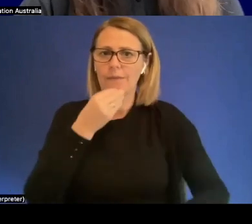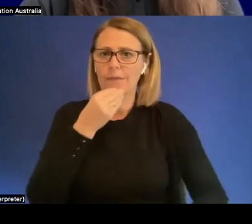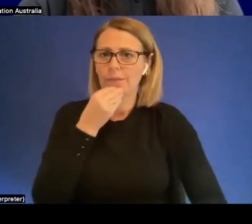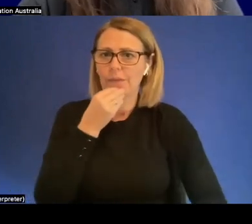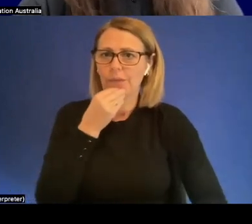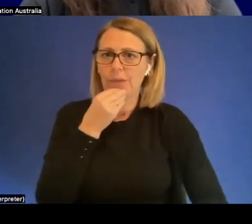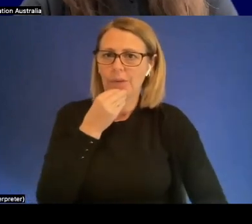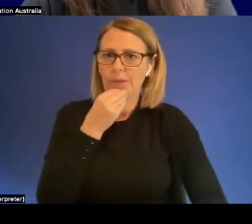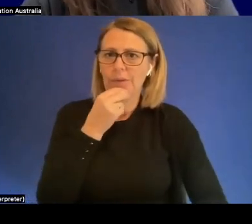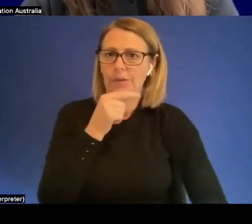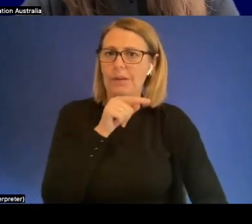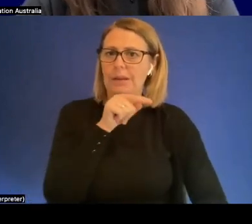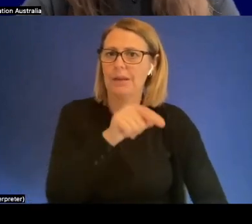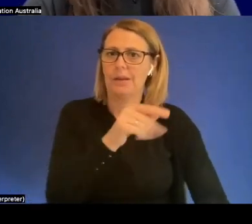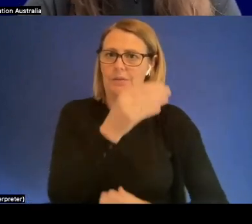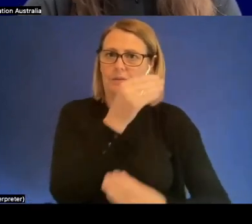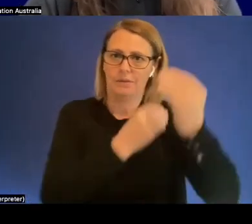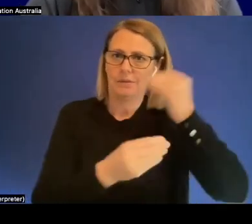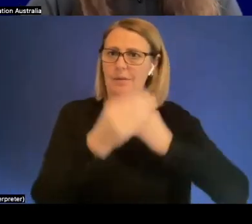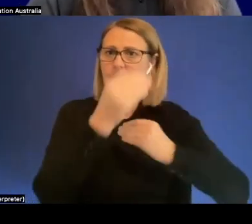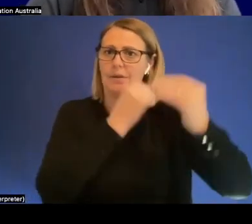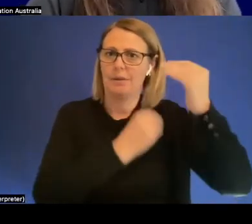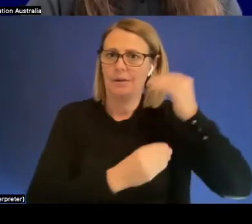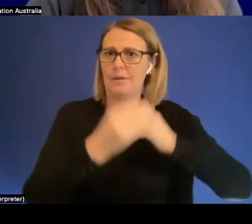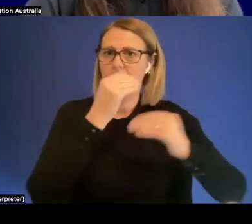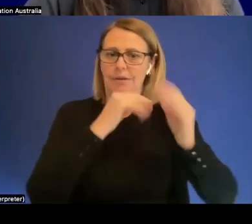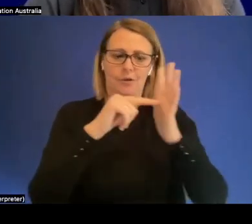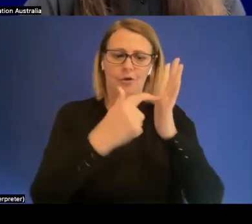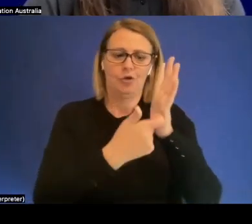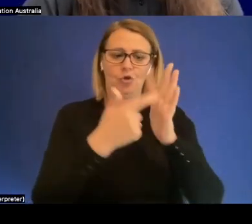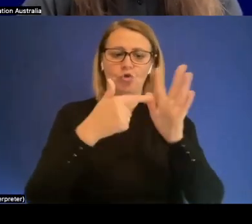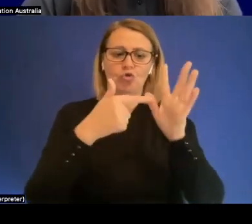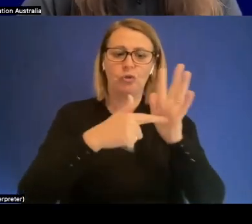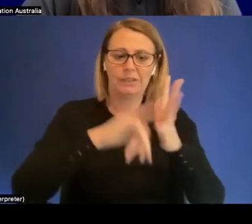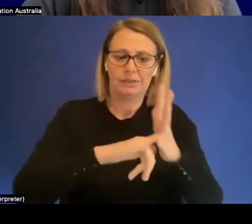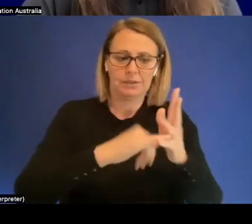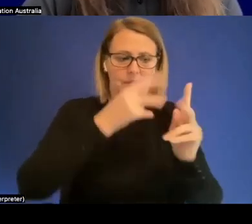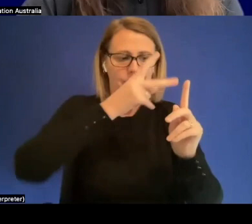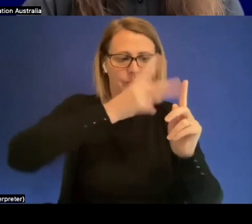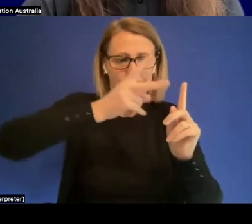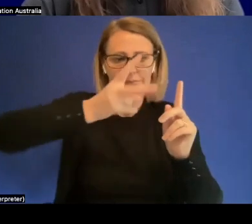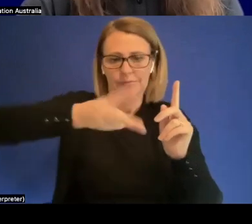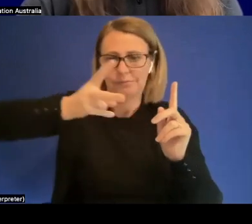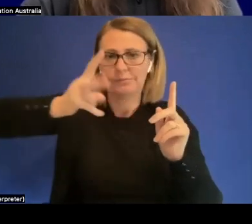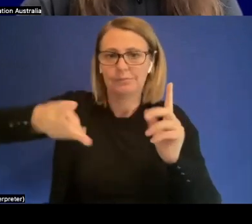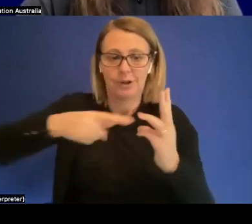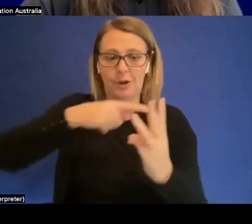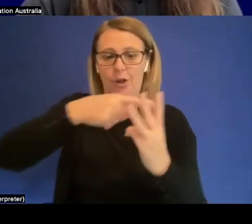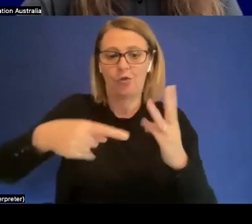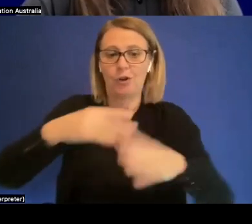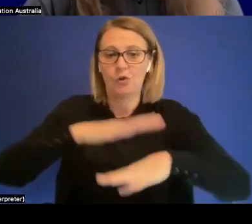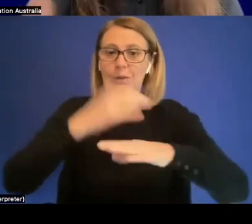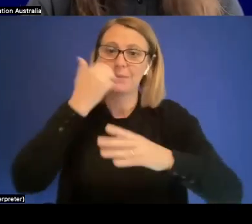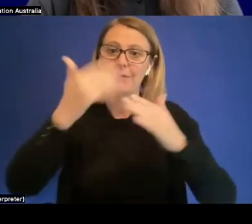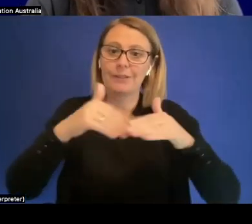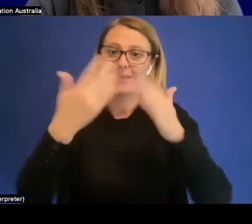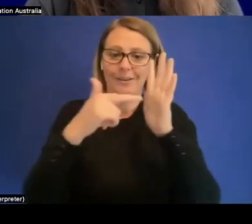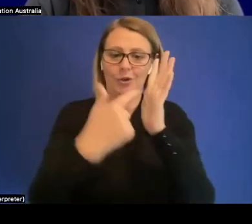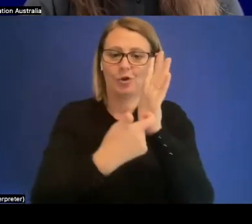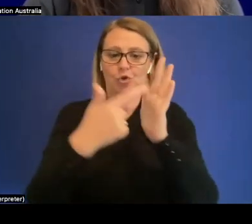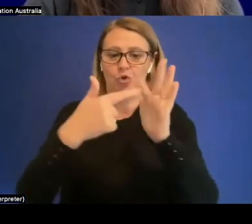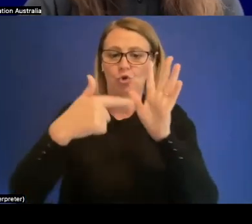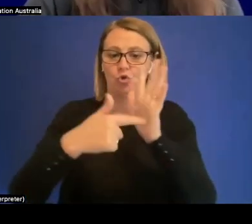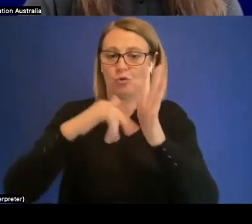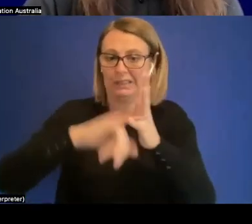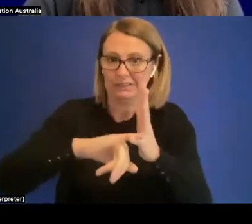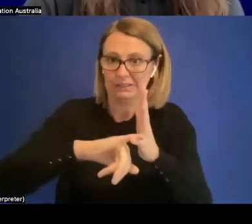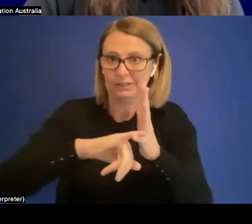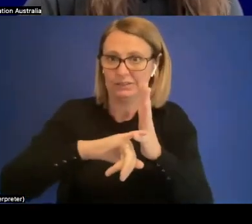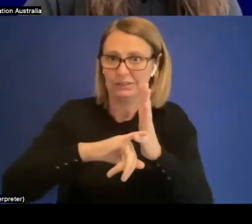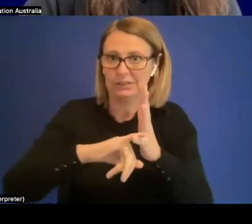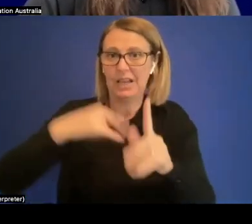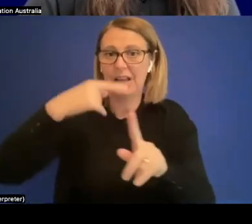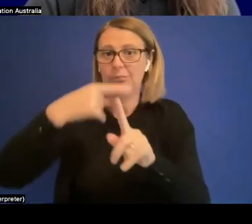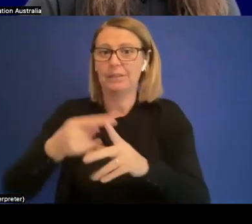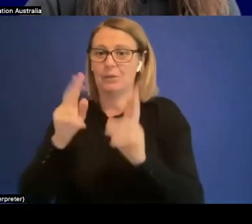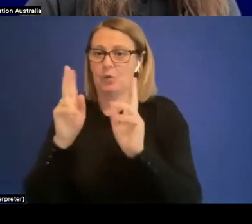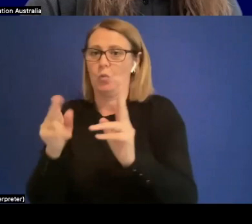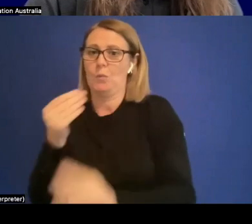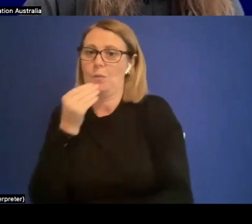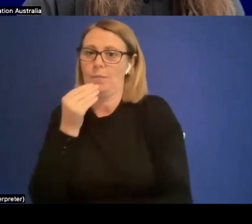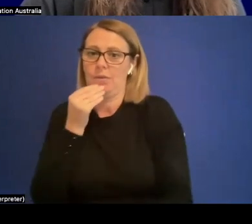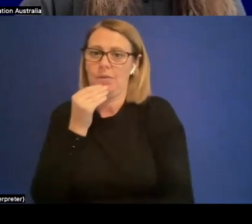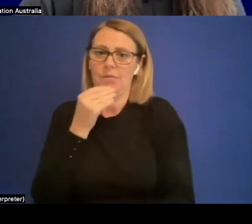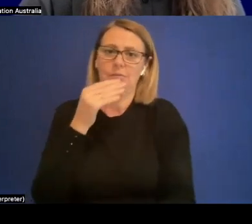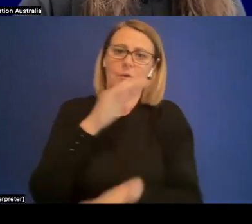actually engaging in treat eating three times a day as well as normal meal schedule.